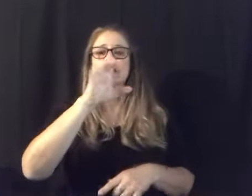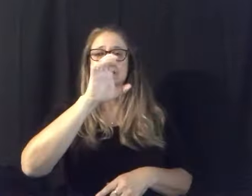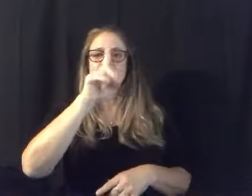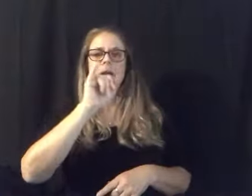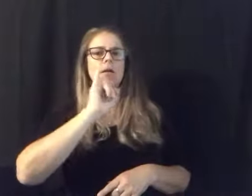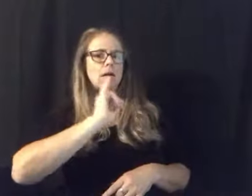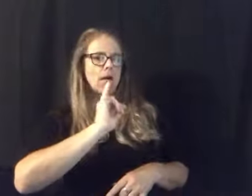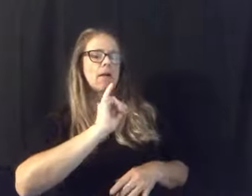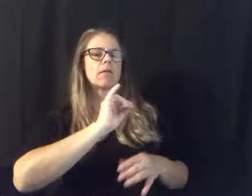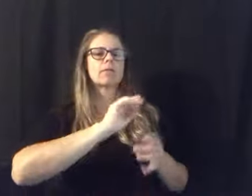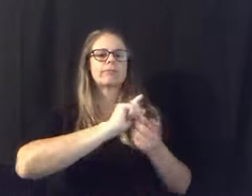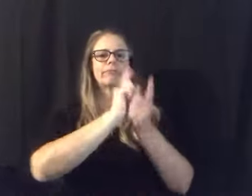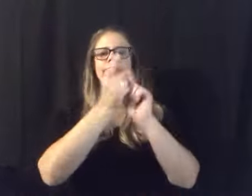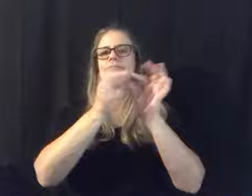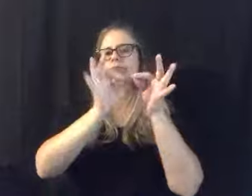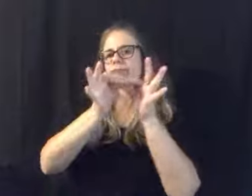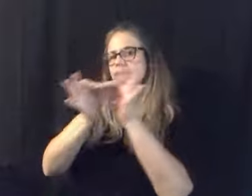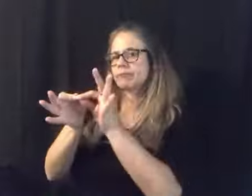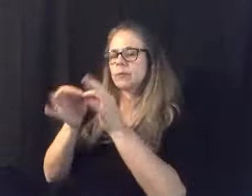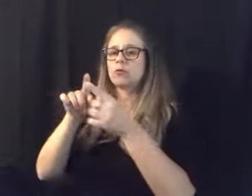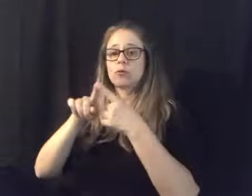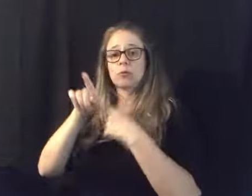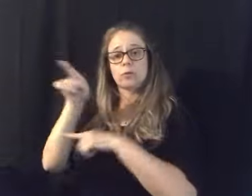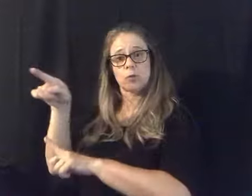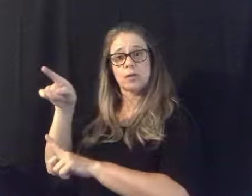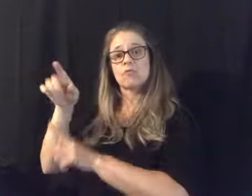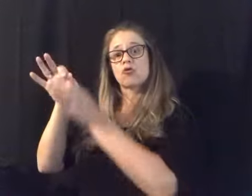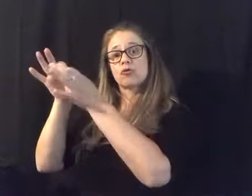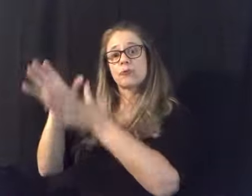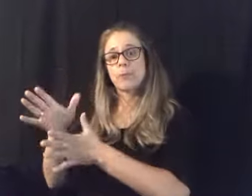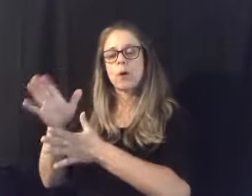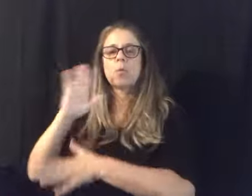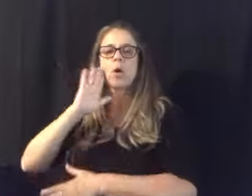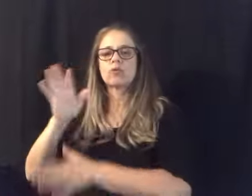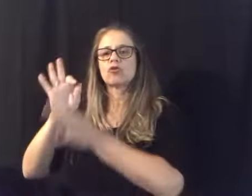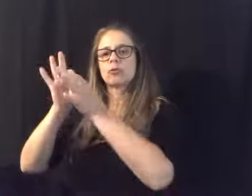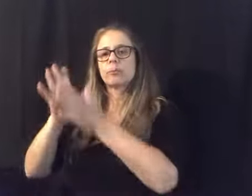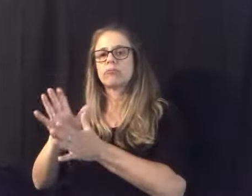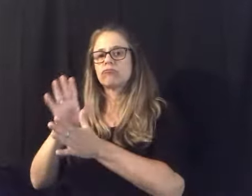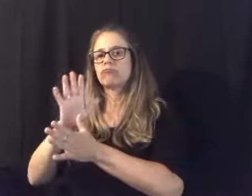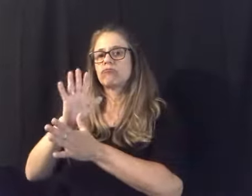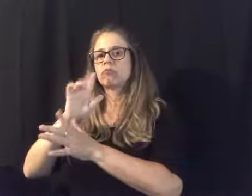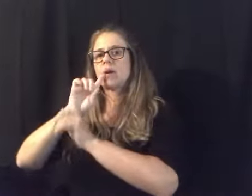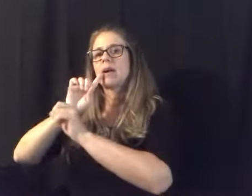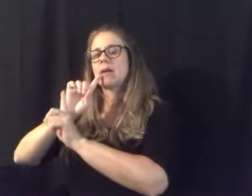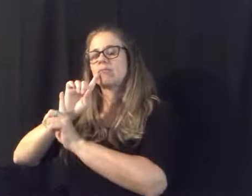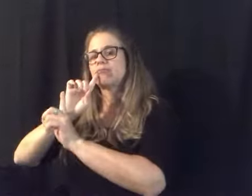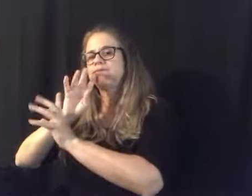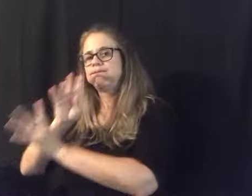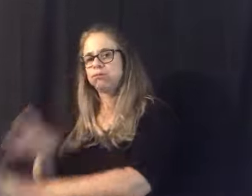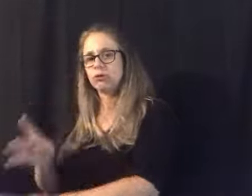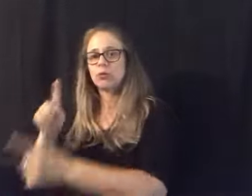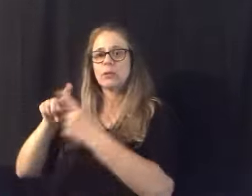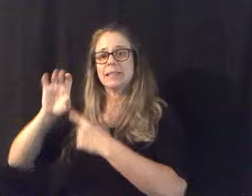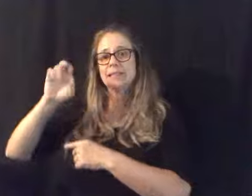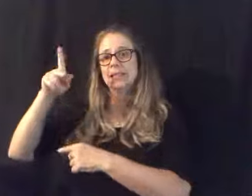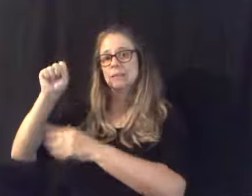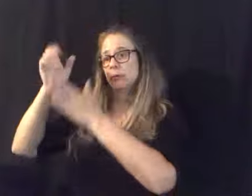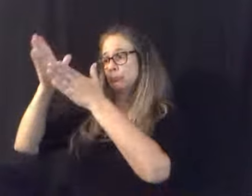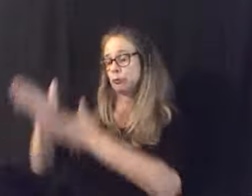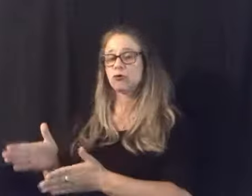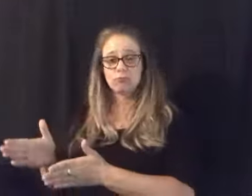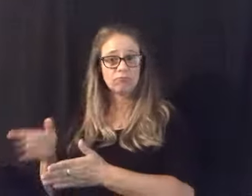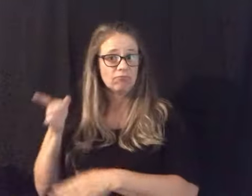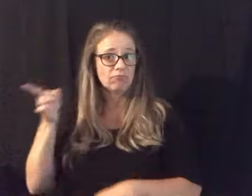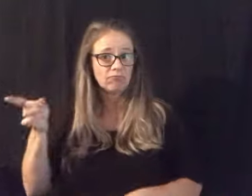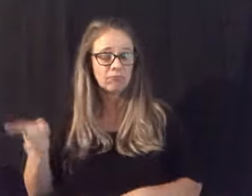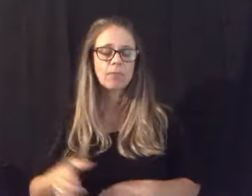A CDI would then relay to a hearing interpreter who will then voice to the CPS worker.